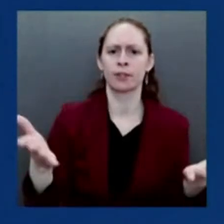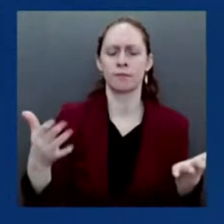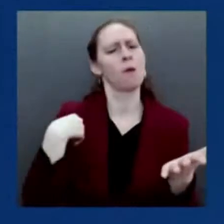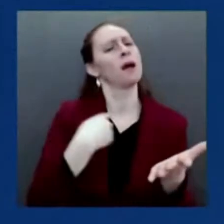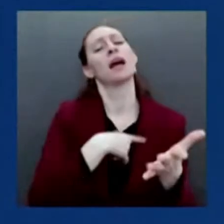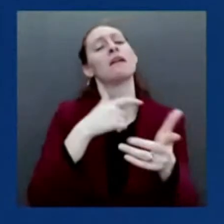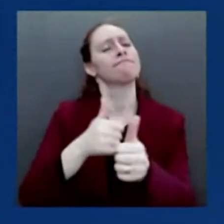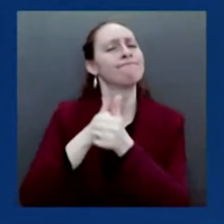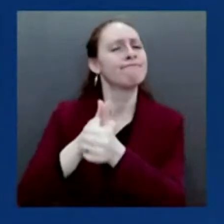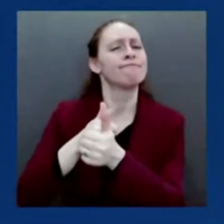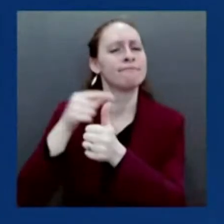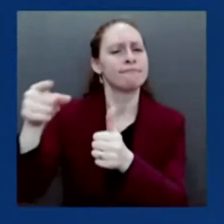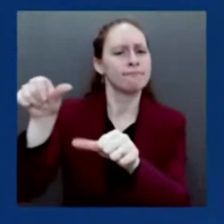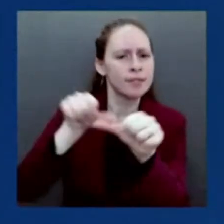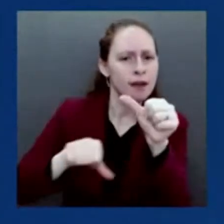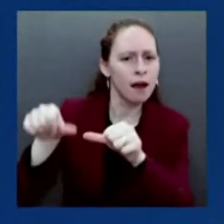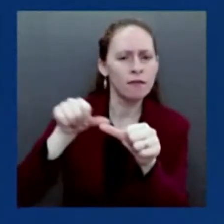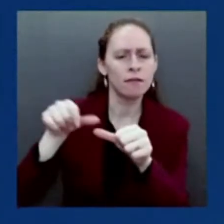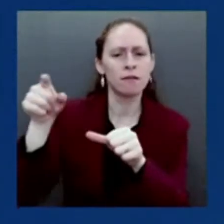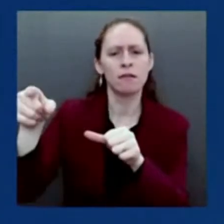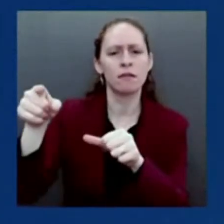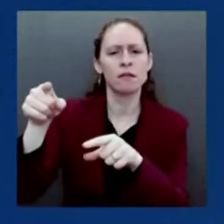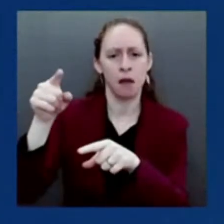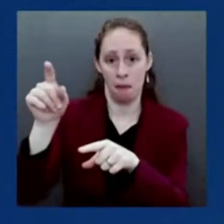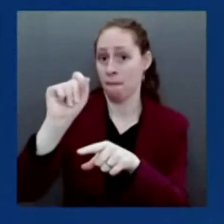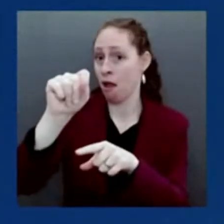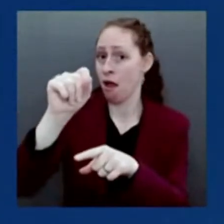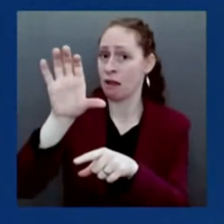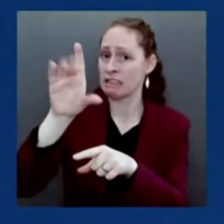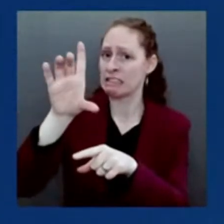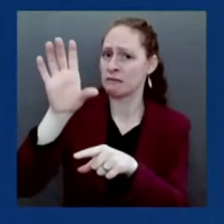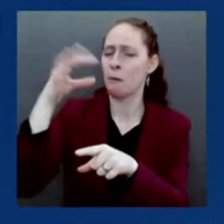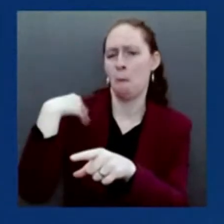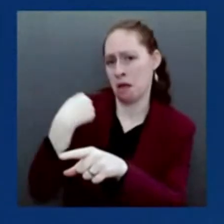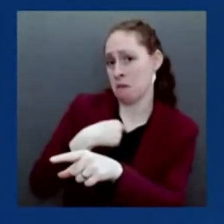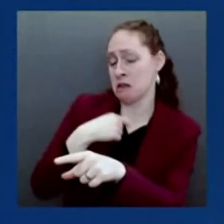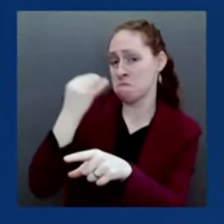SCIENCE. THE CDC IS IN THE LEAD, BUT